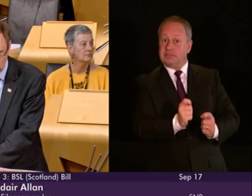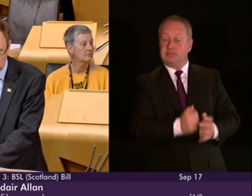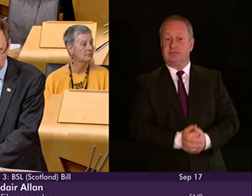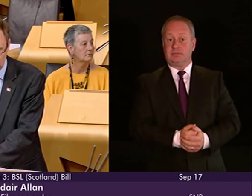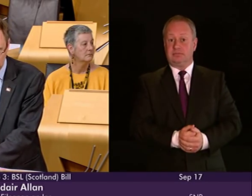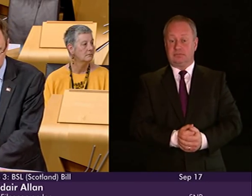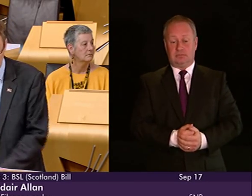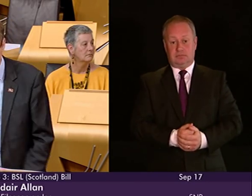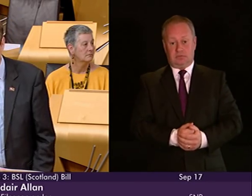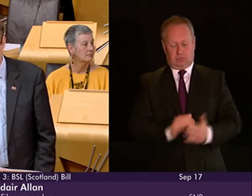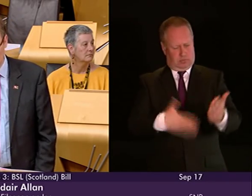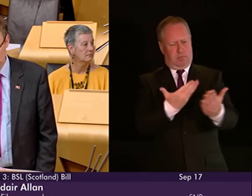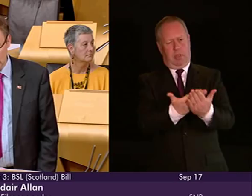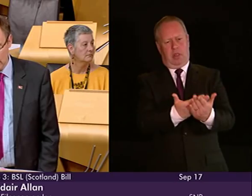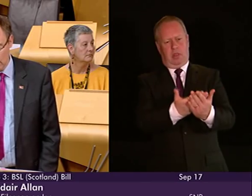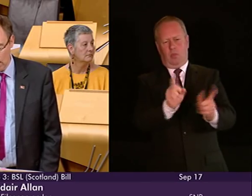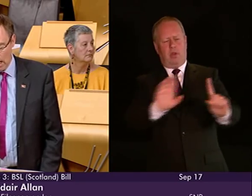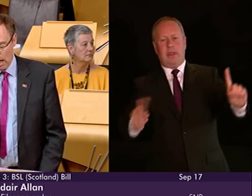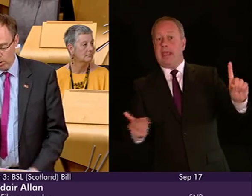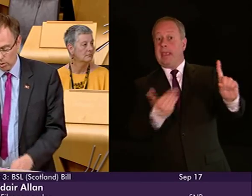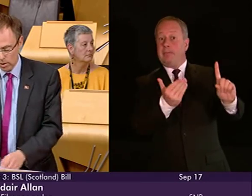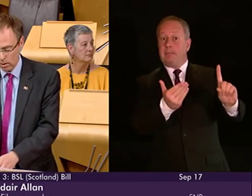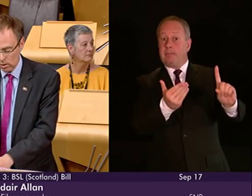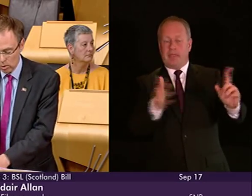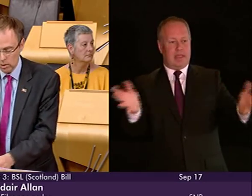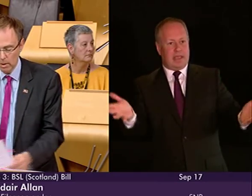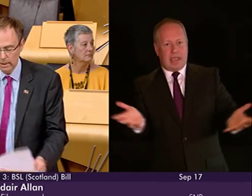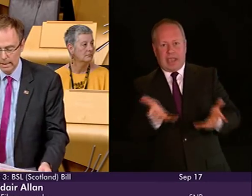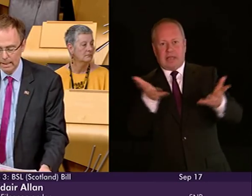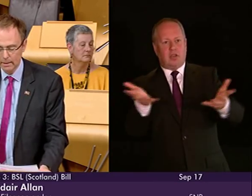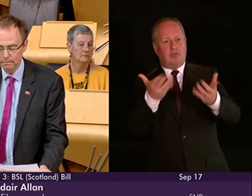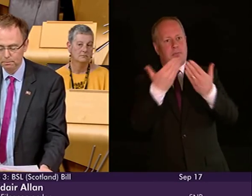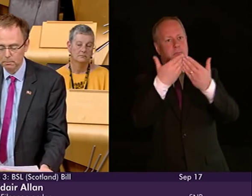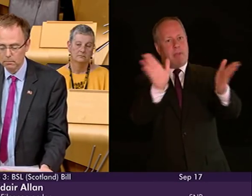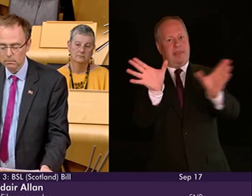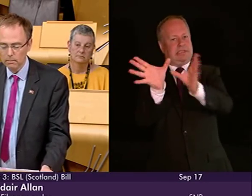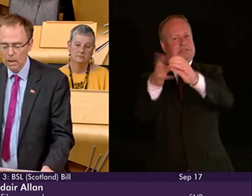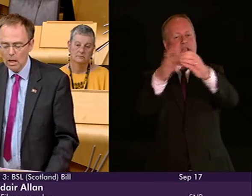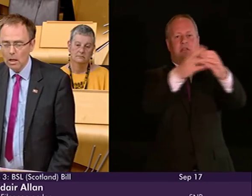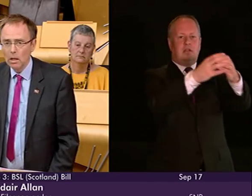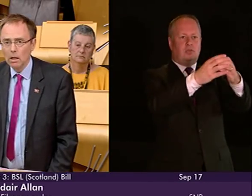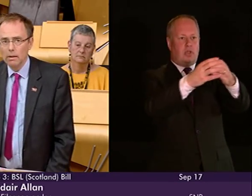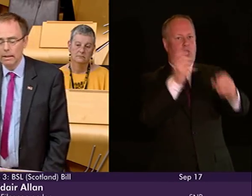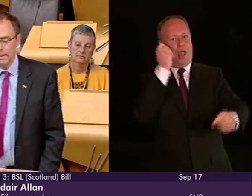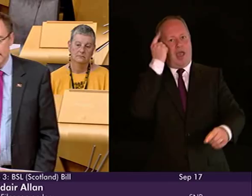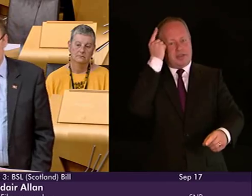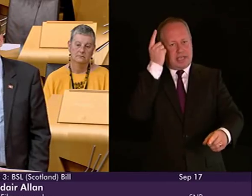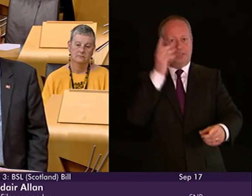the use and understanding of BSL across the Scottish public sector, and its clear intention